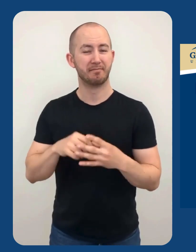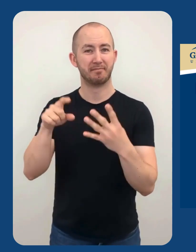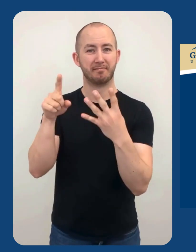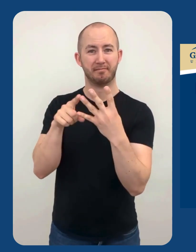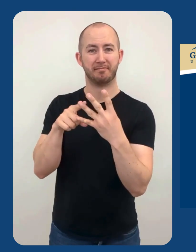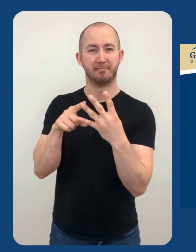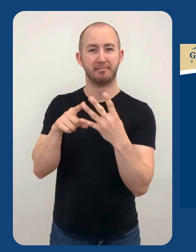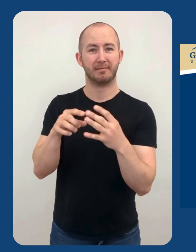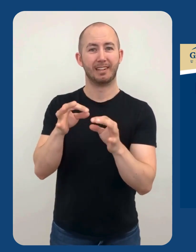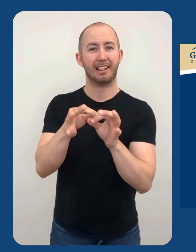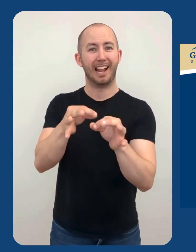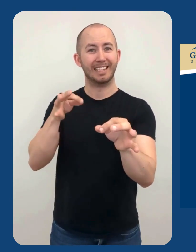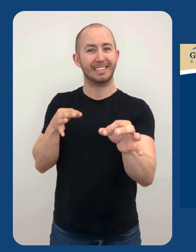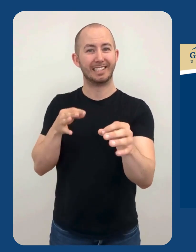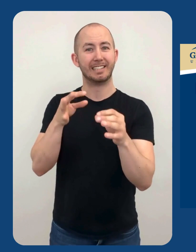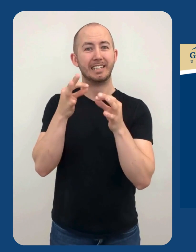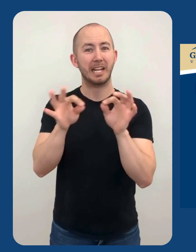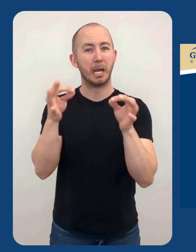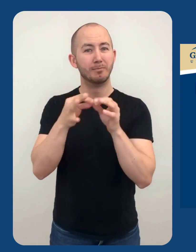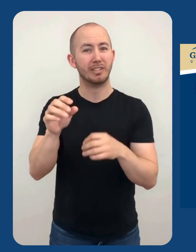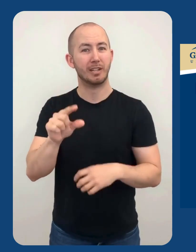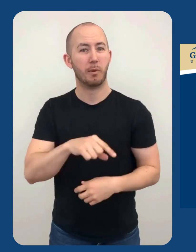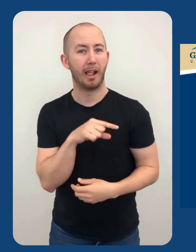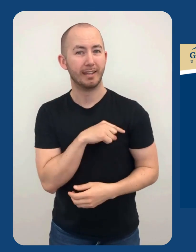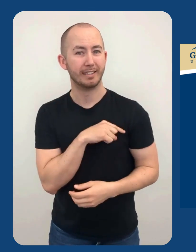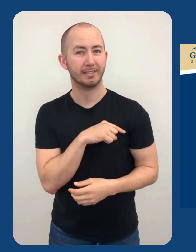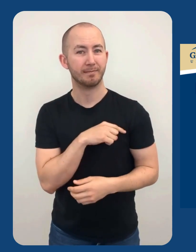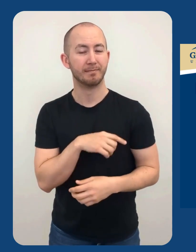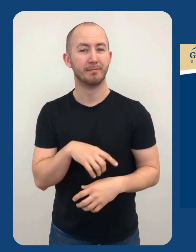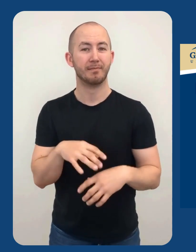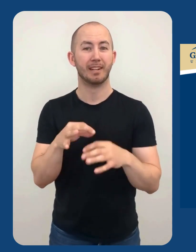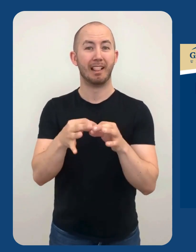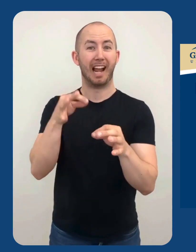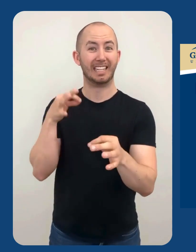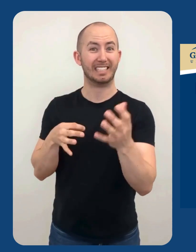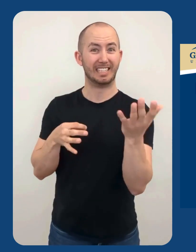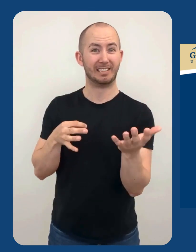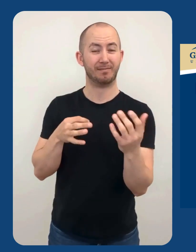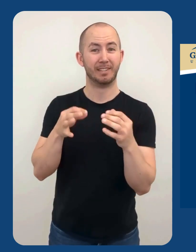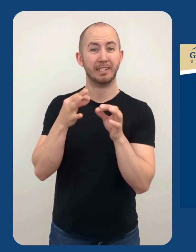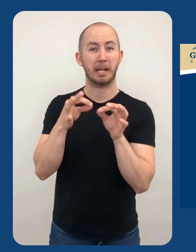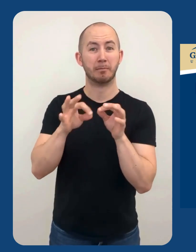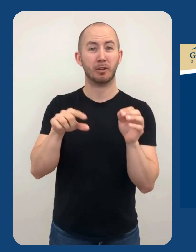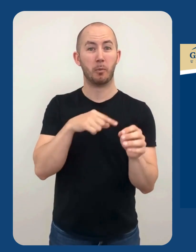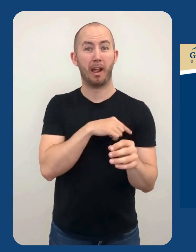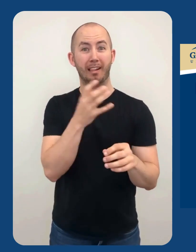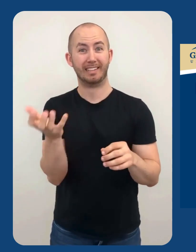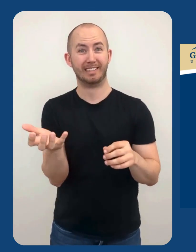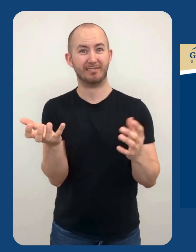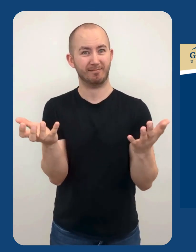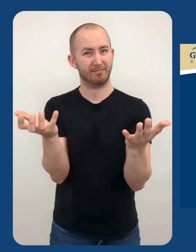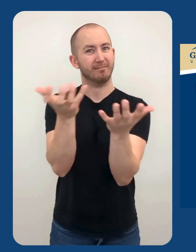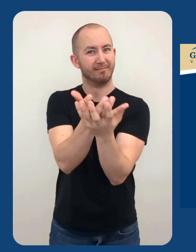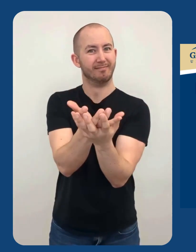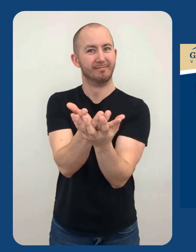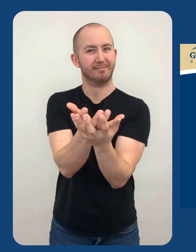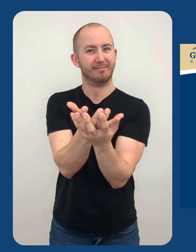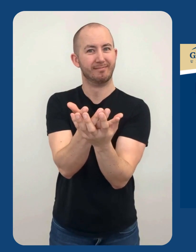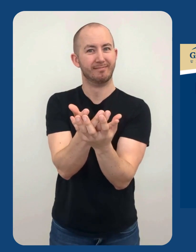Latency and Caption quality - Latency and caption quality go hand-in-hand.